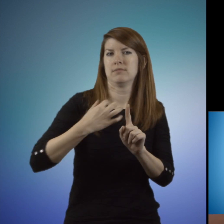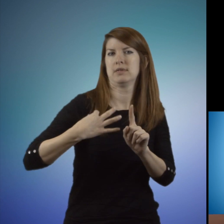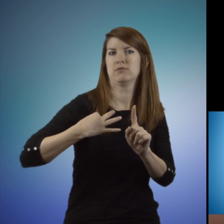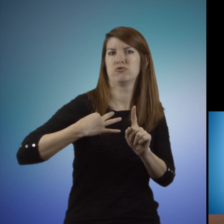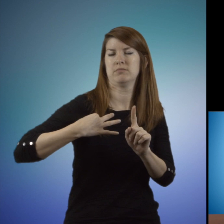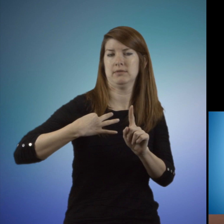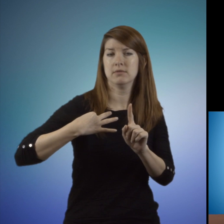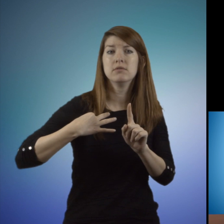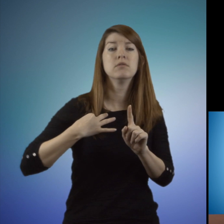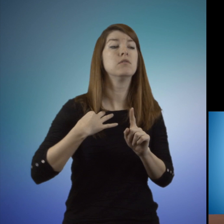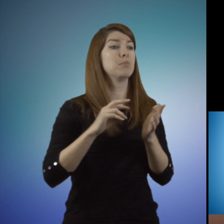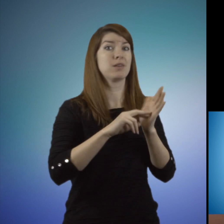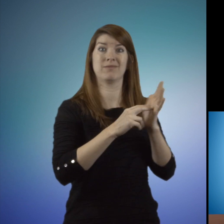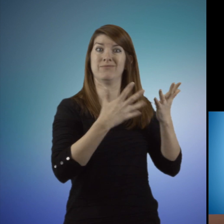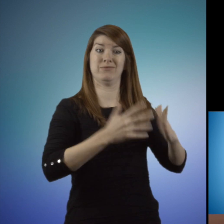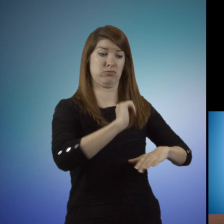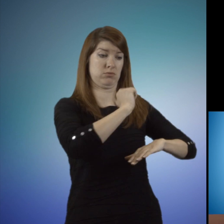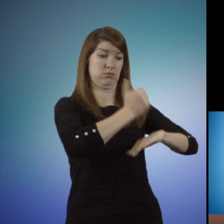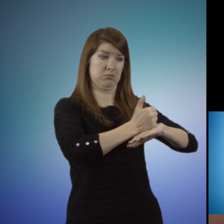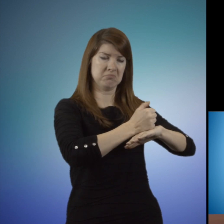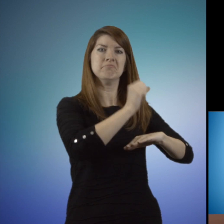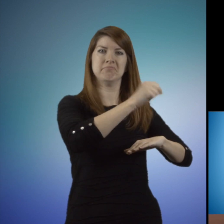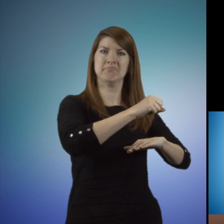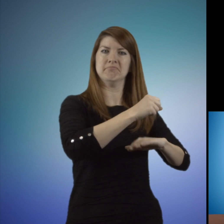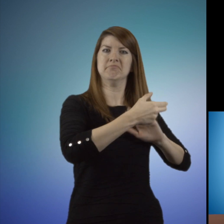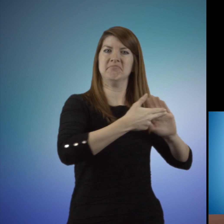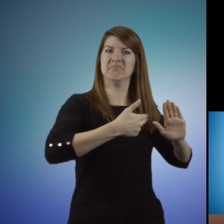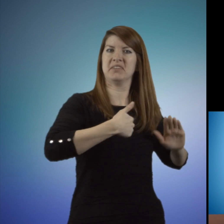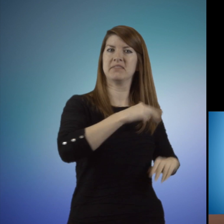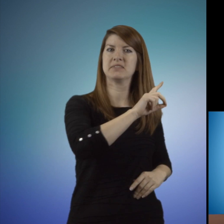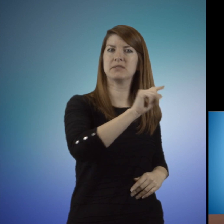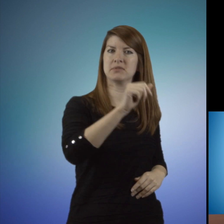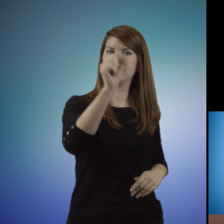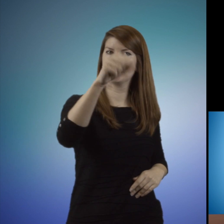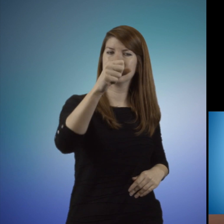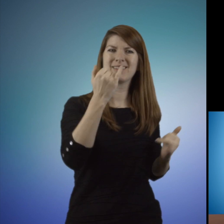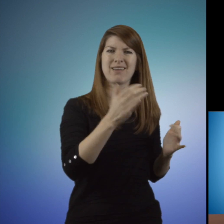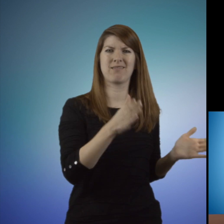So, we've established that there is a disability. Now, we want to see if they're eligible for services.